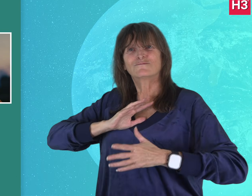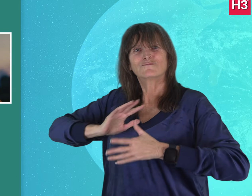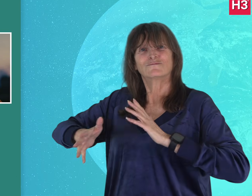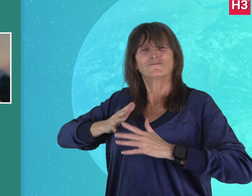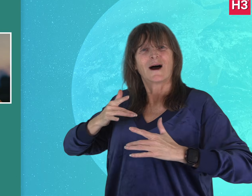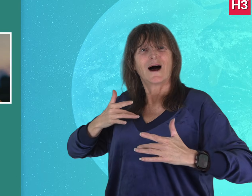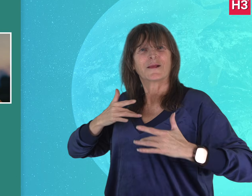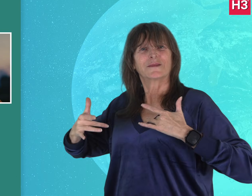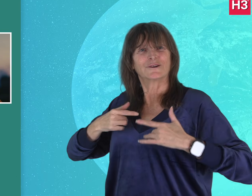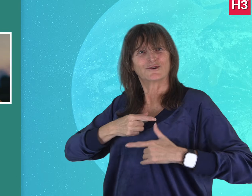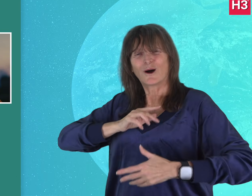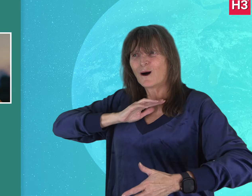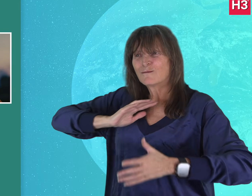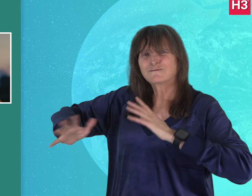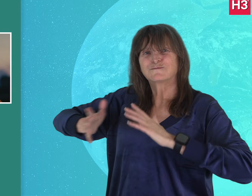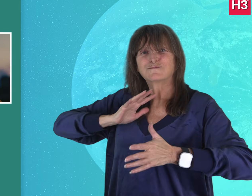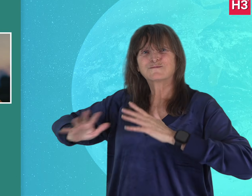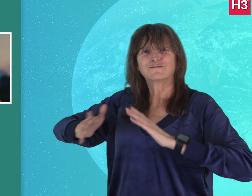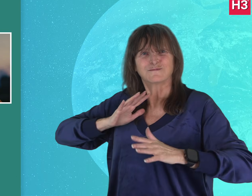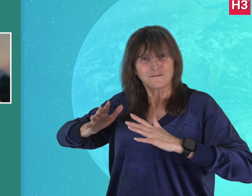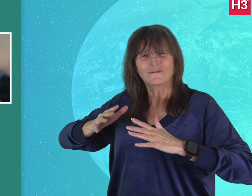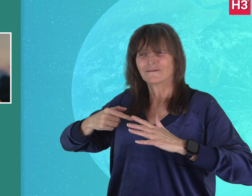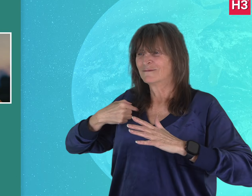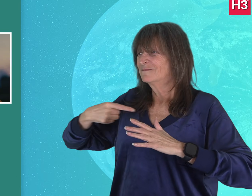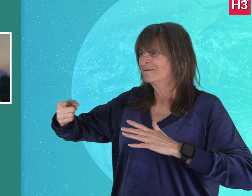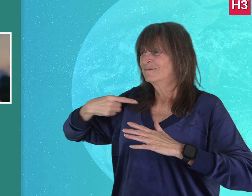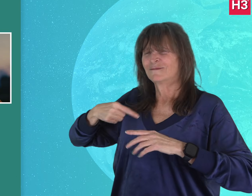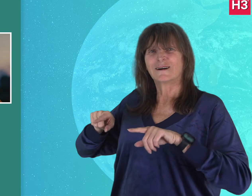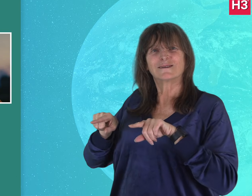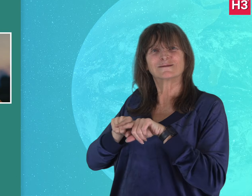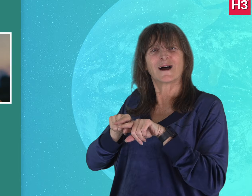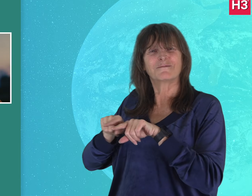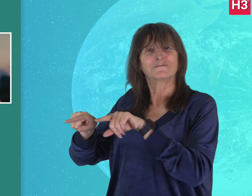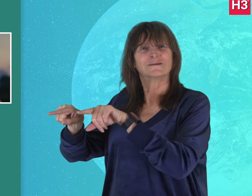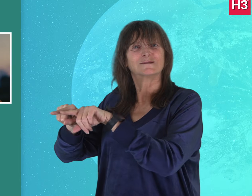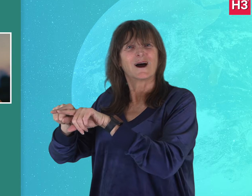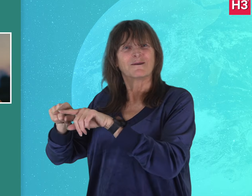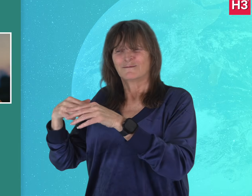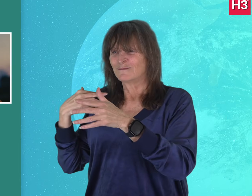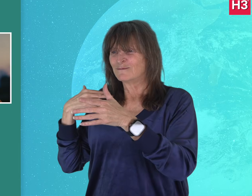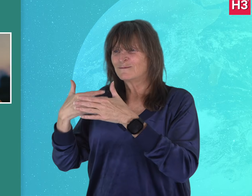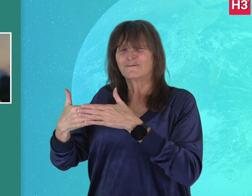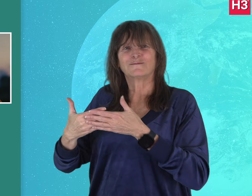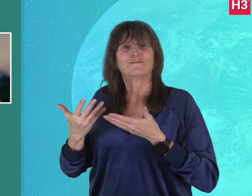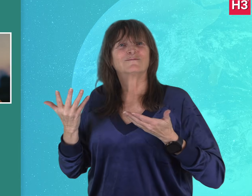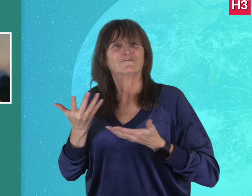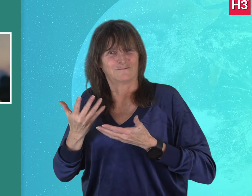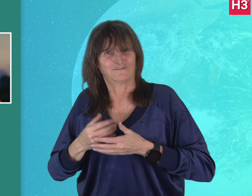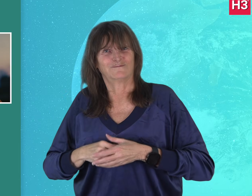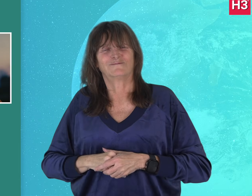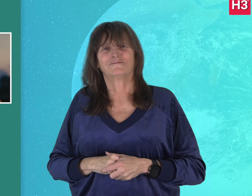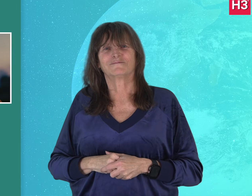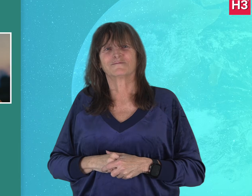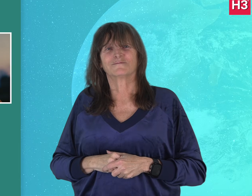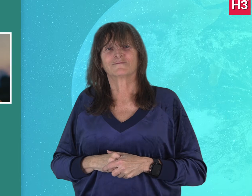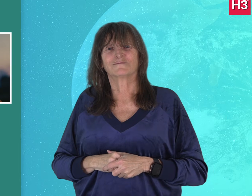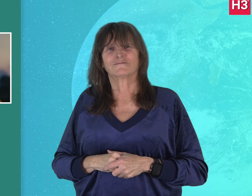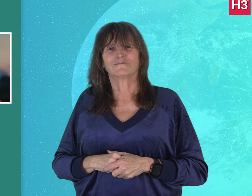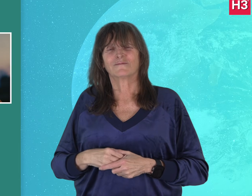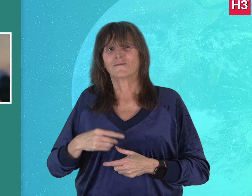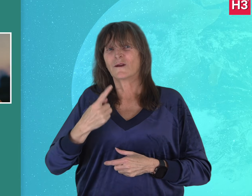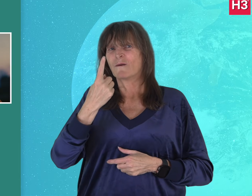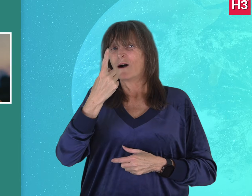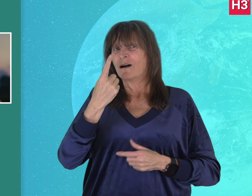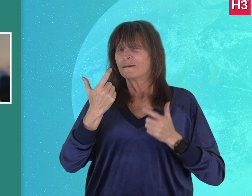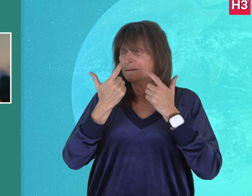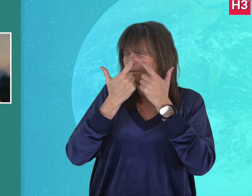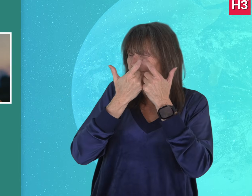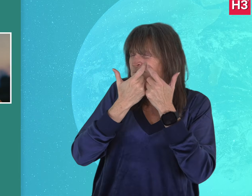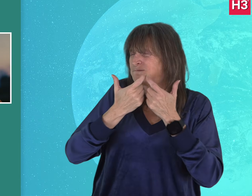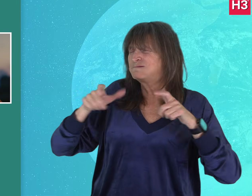through characters who sign and share similar experiences.